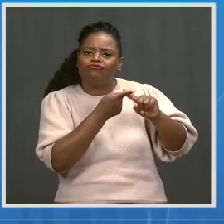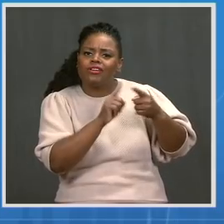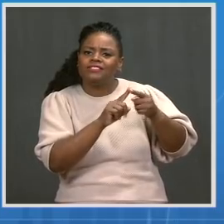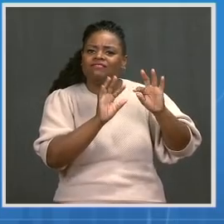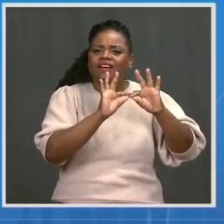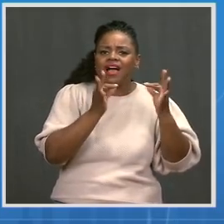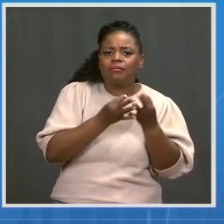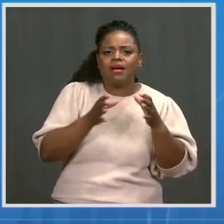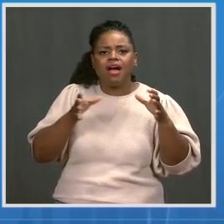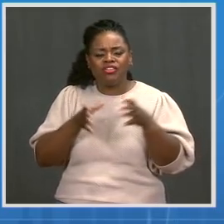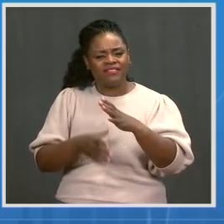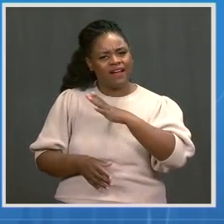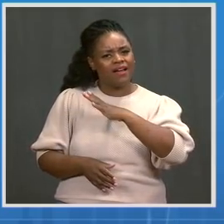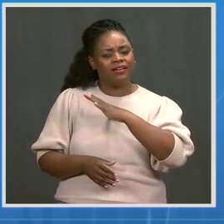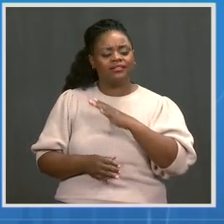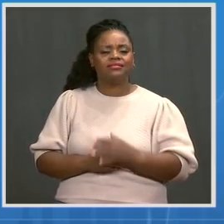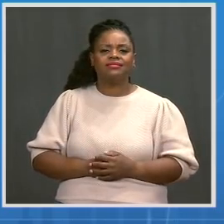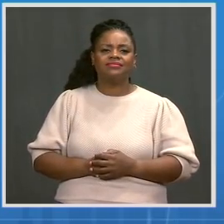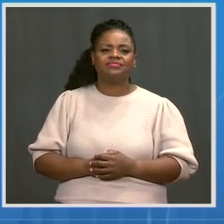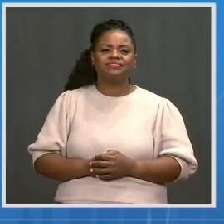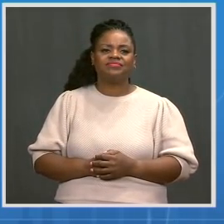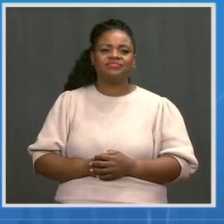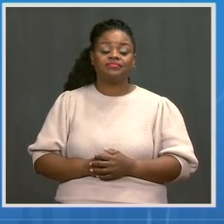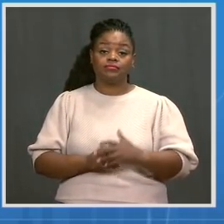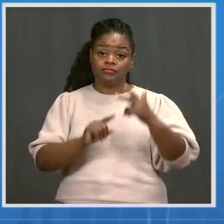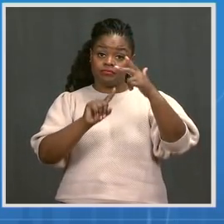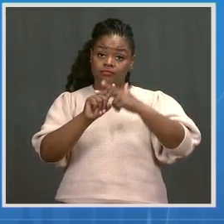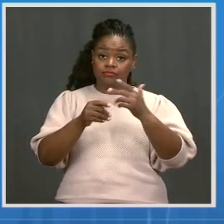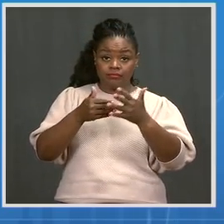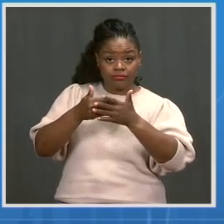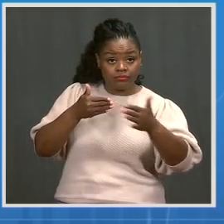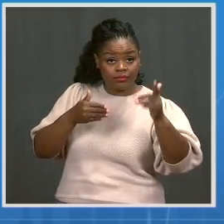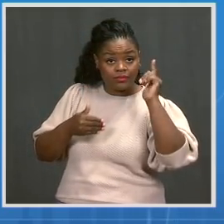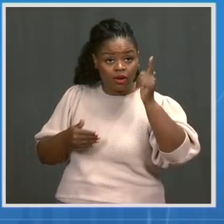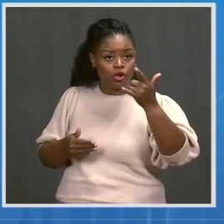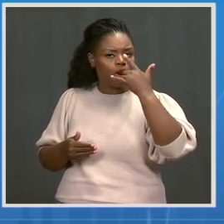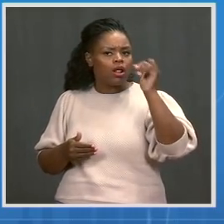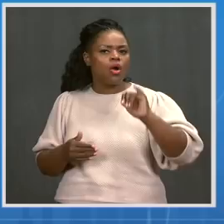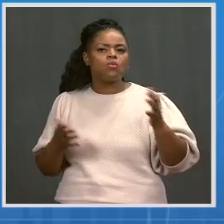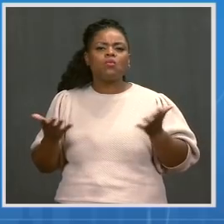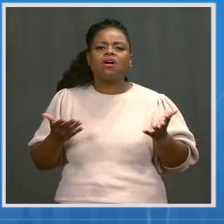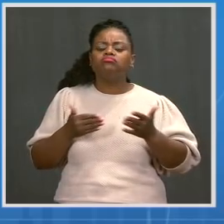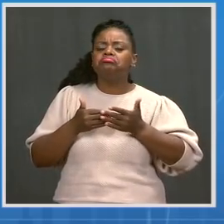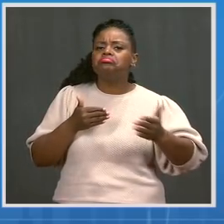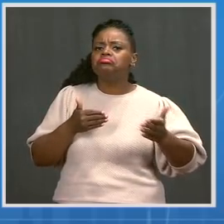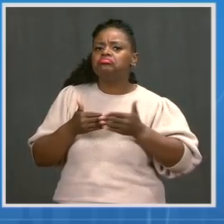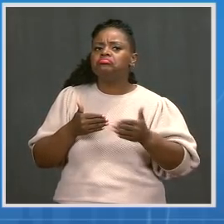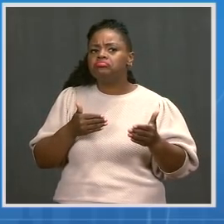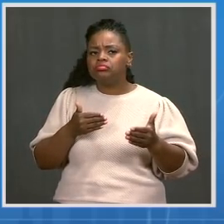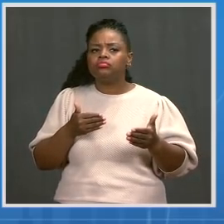Just three months later, look at where we are. We have succeeded beyond our highest expectations.